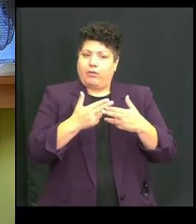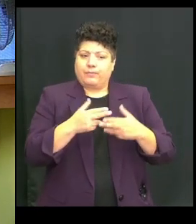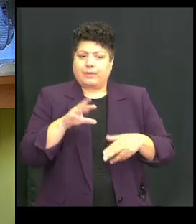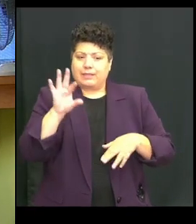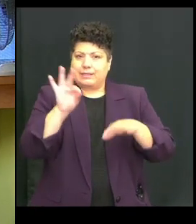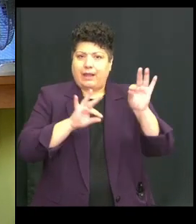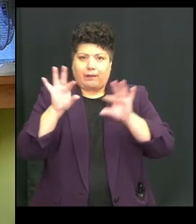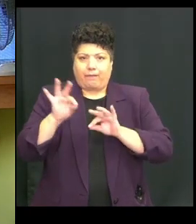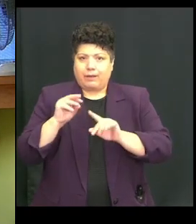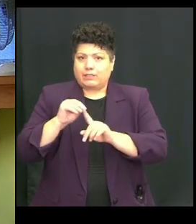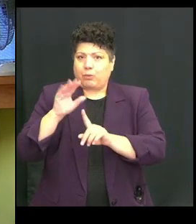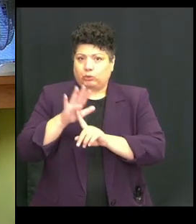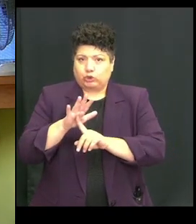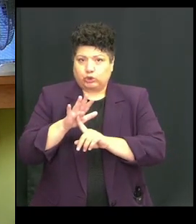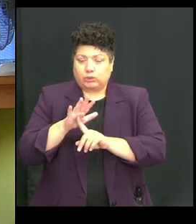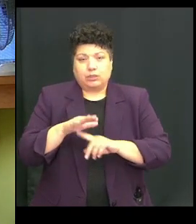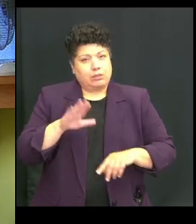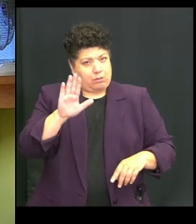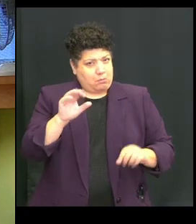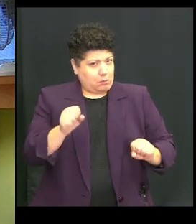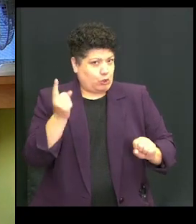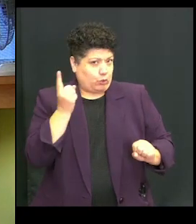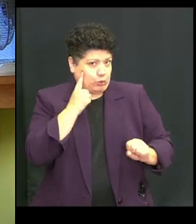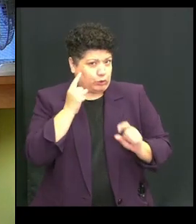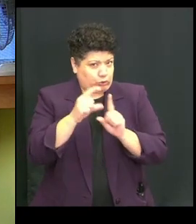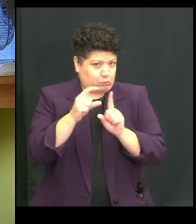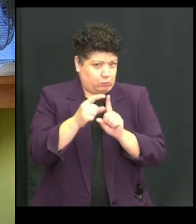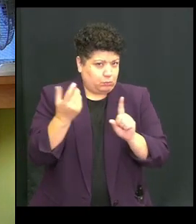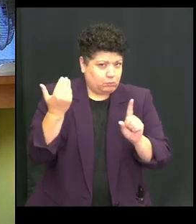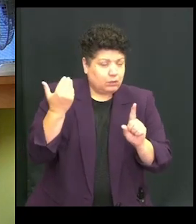You've probably heard this before, people tend to choose information